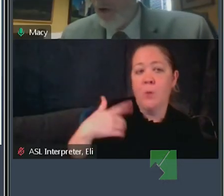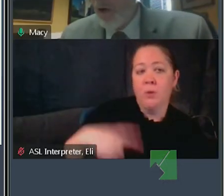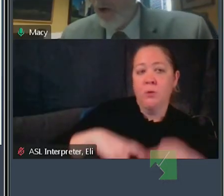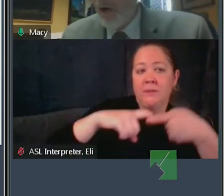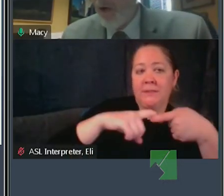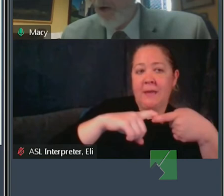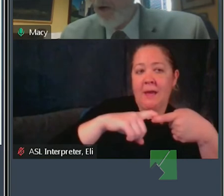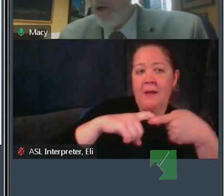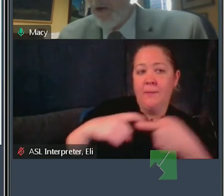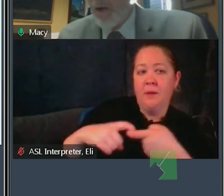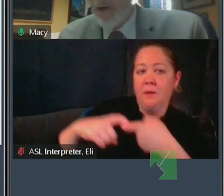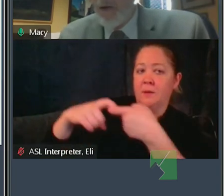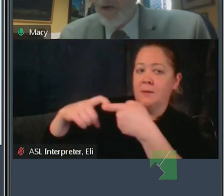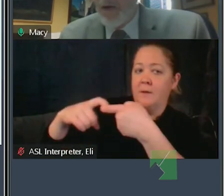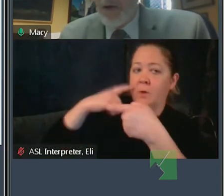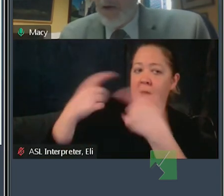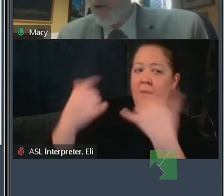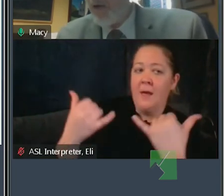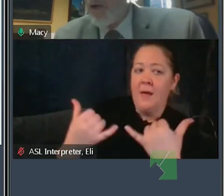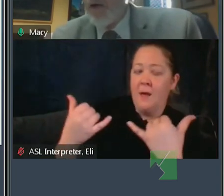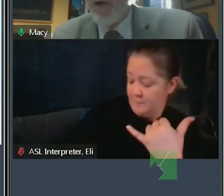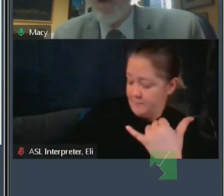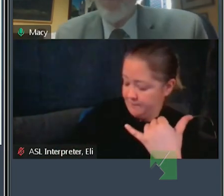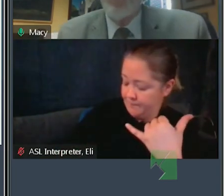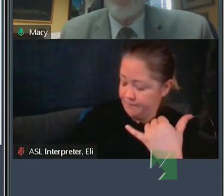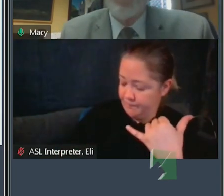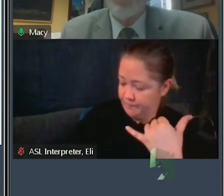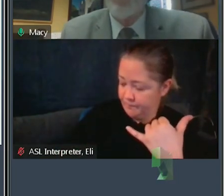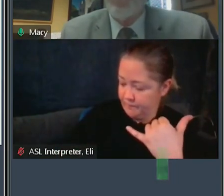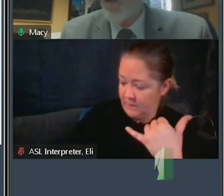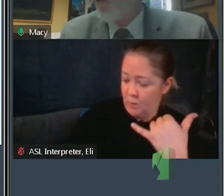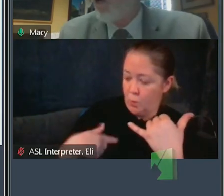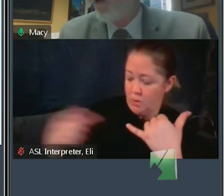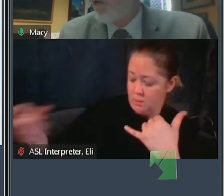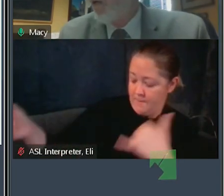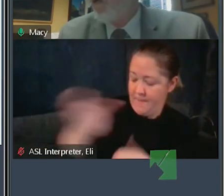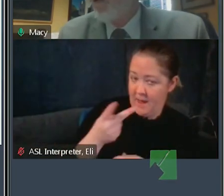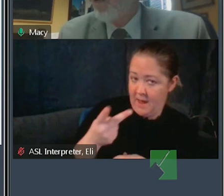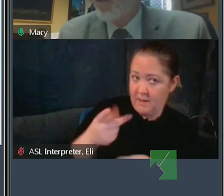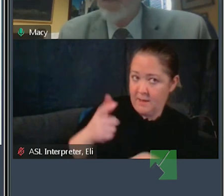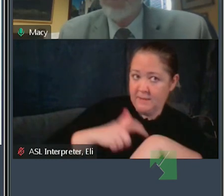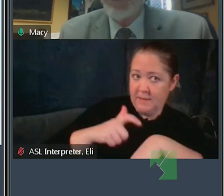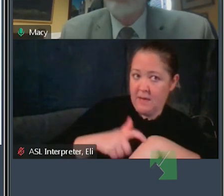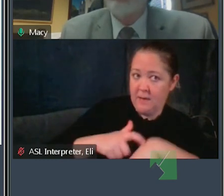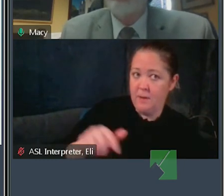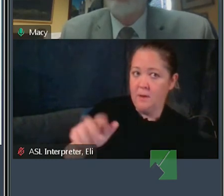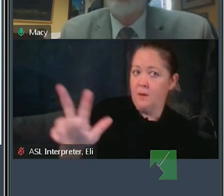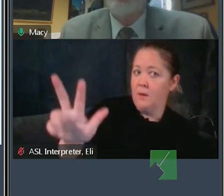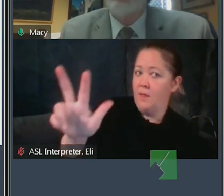and it's probably good for everybody actually. So to take that and we'll resume at 3:40. Okay. Okay. Thank you.